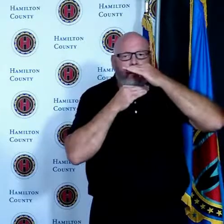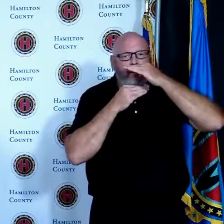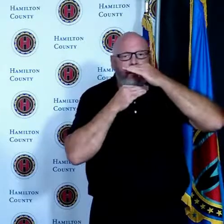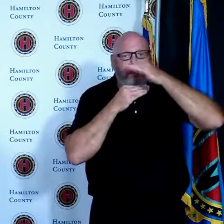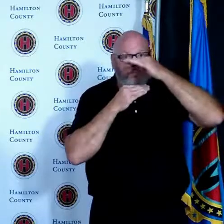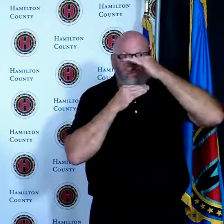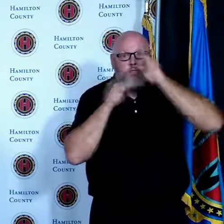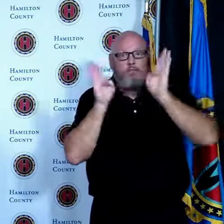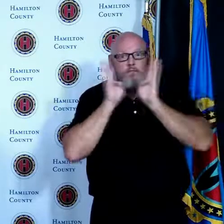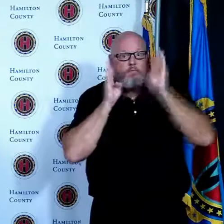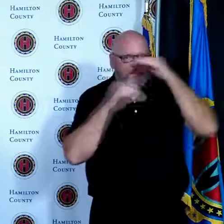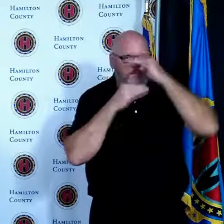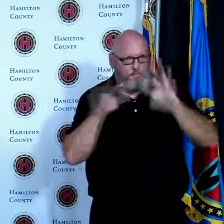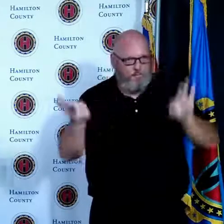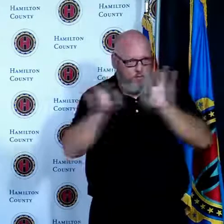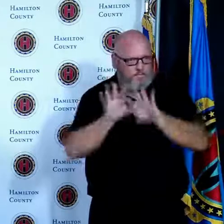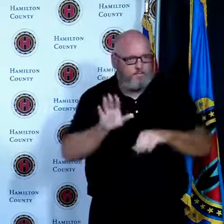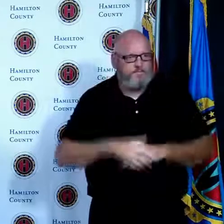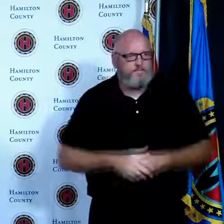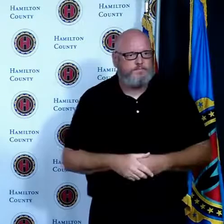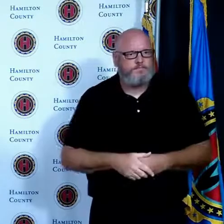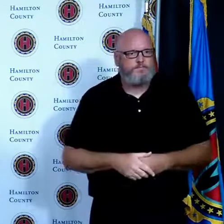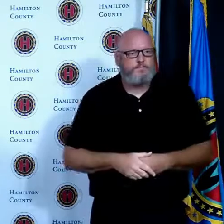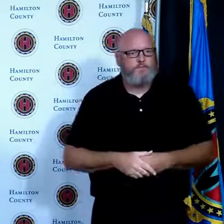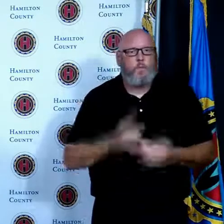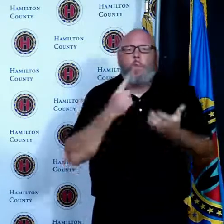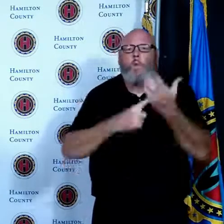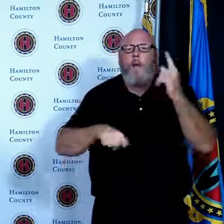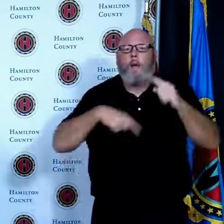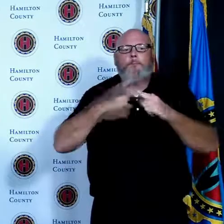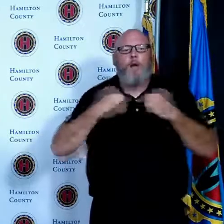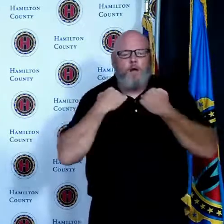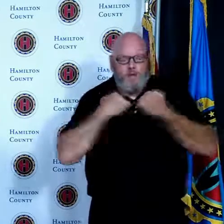encouraging everyone to wear a mask and children are supposed to when you think